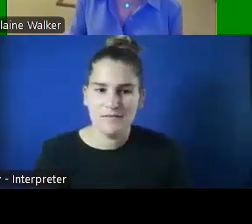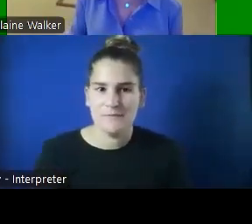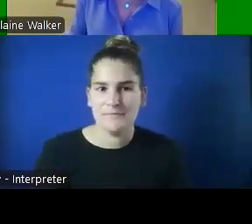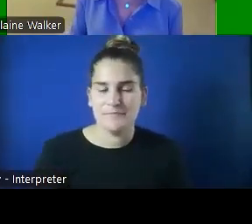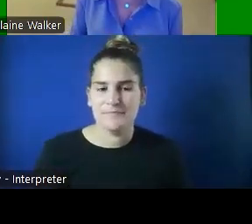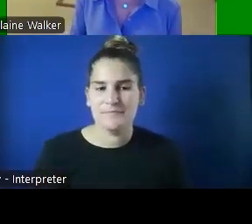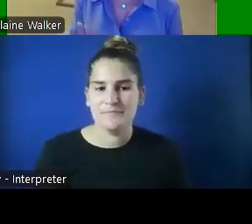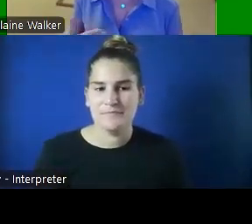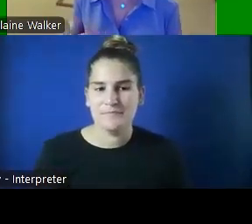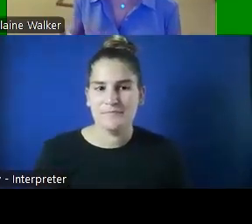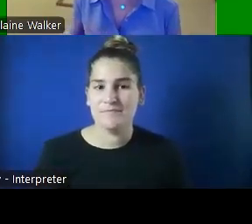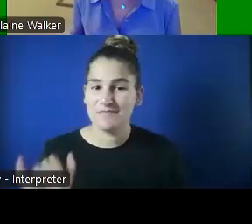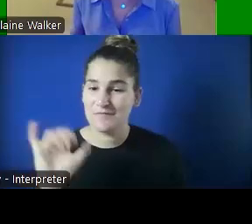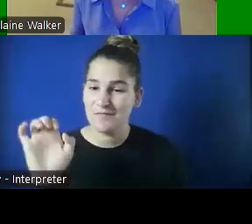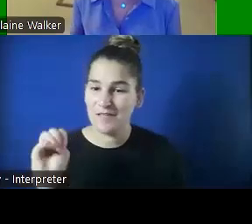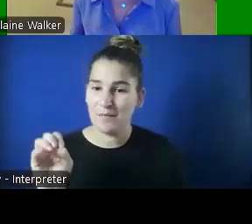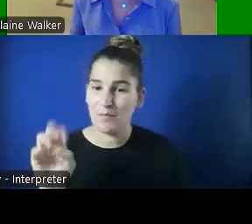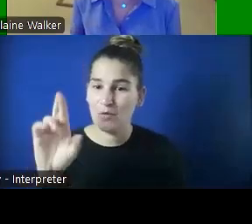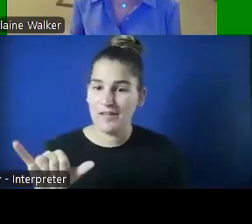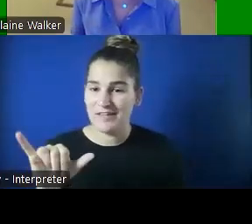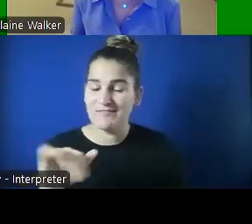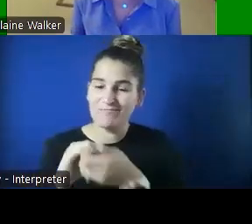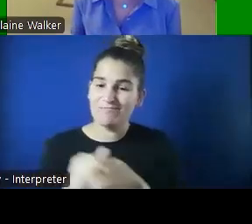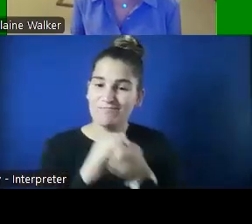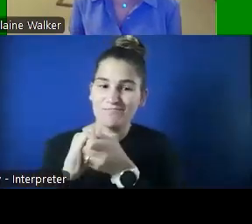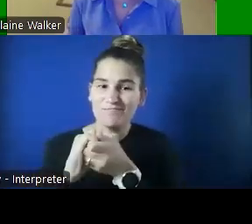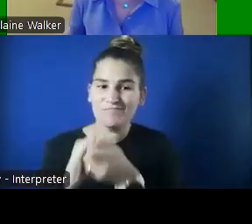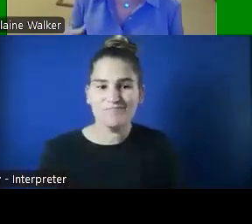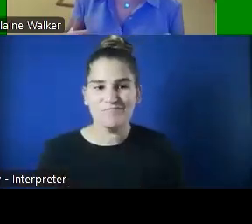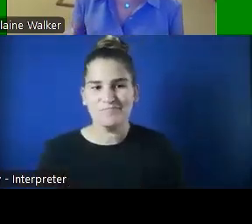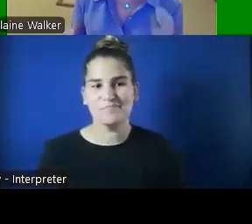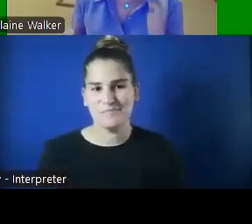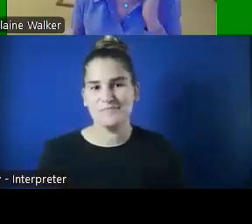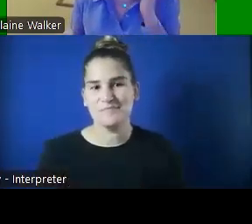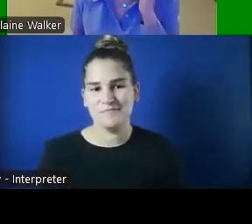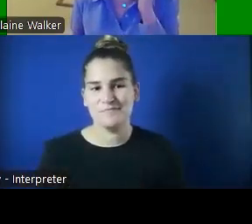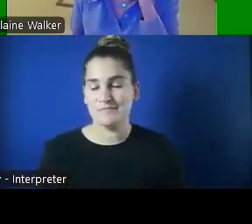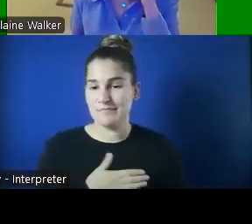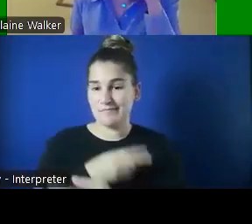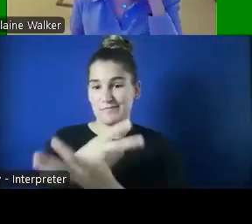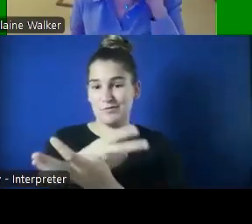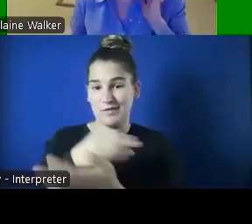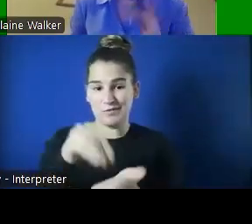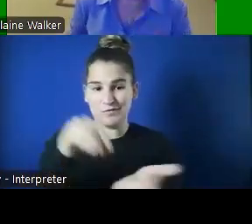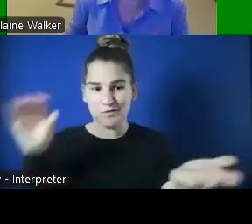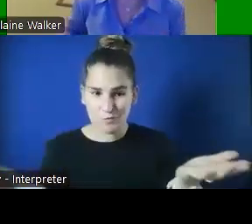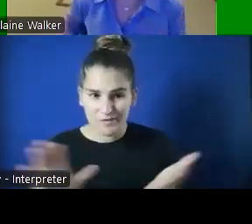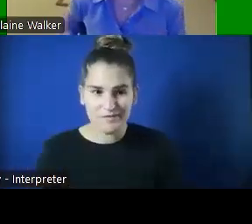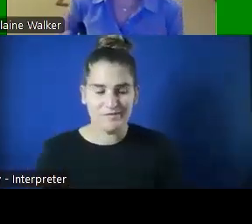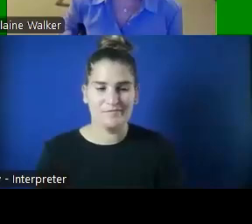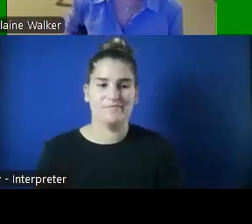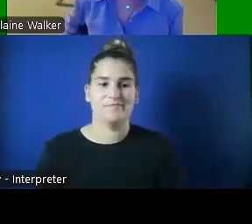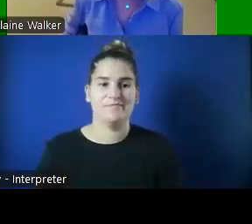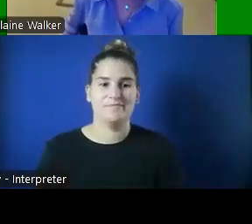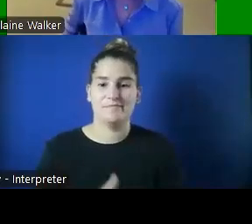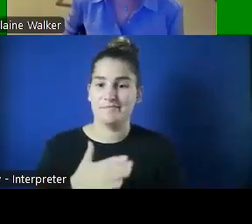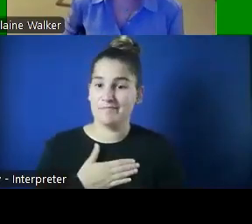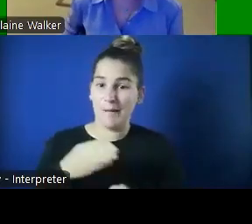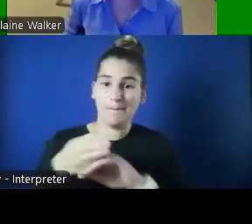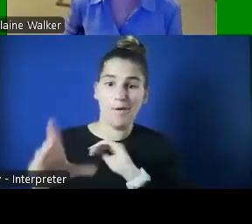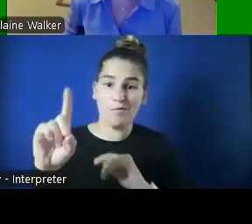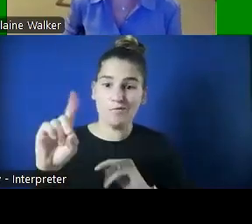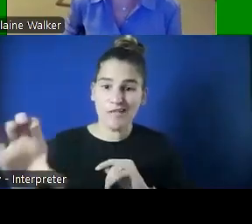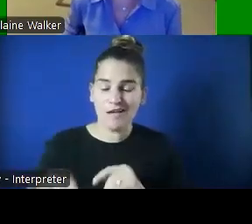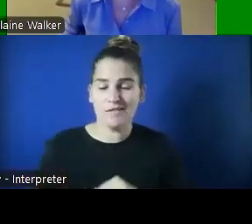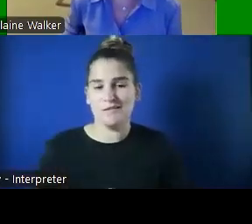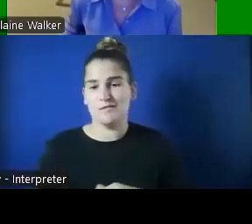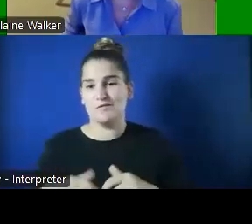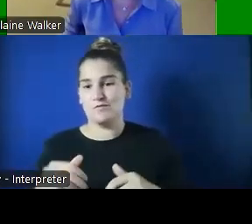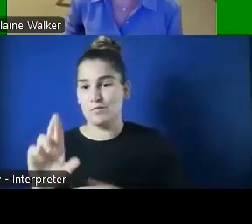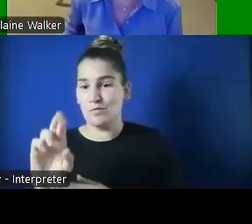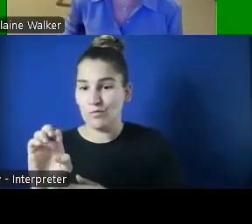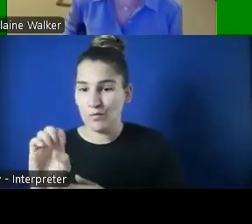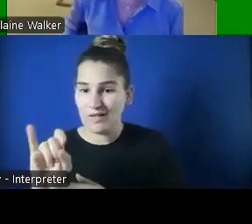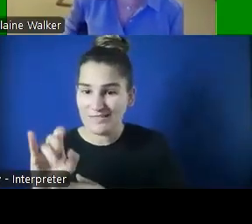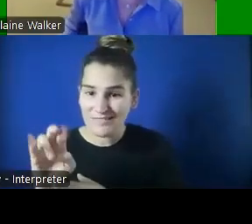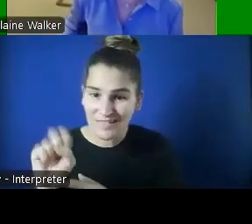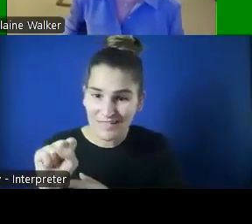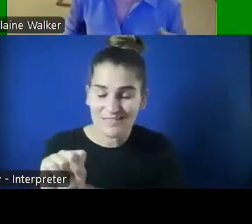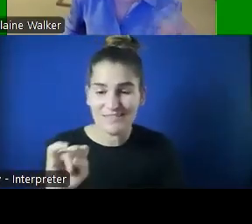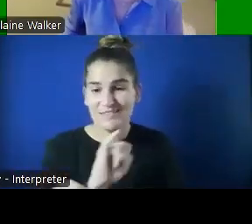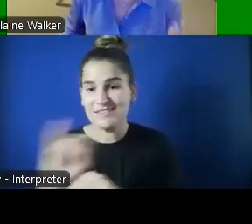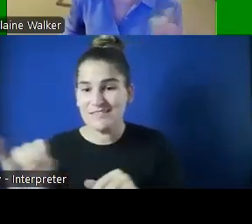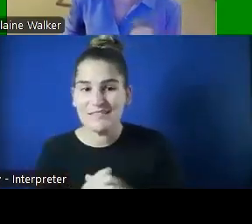collaborators who have worked with me on Naples uh my graduate students my postdocs residents and my